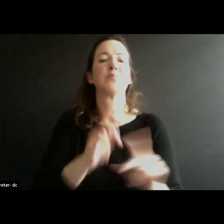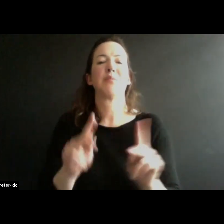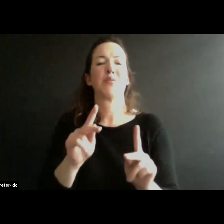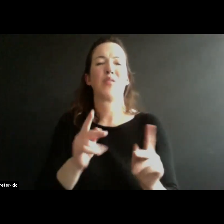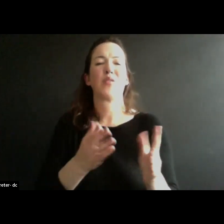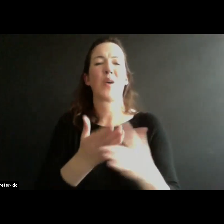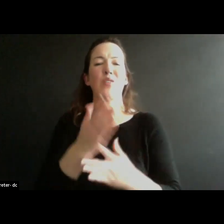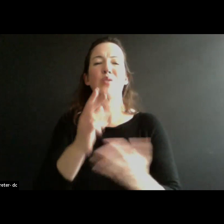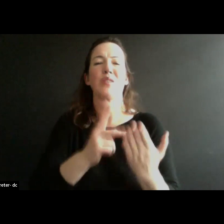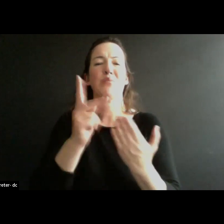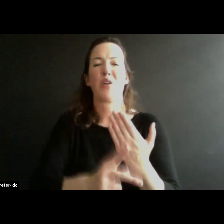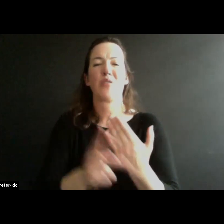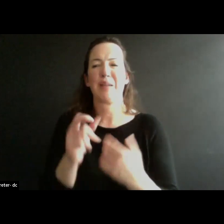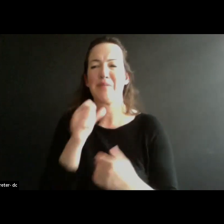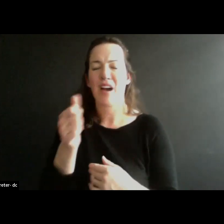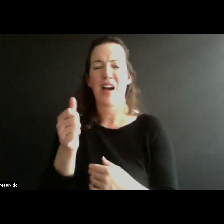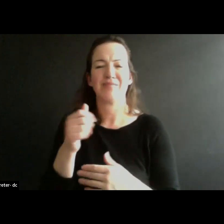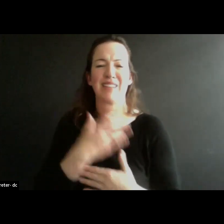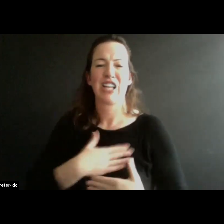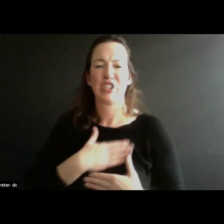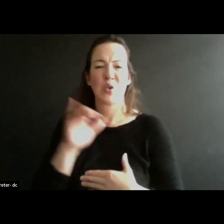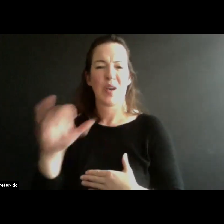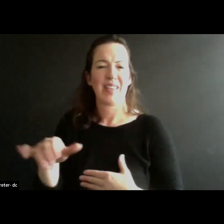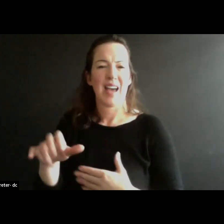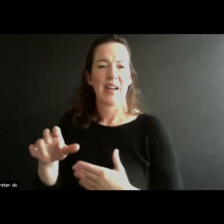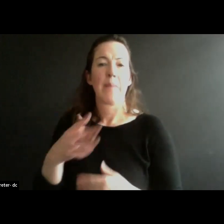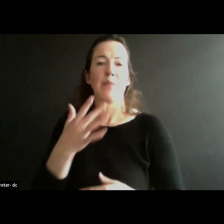that that was an efficient way of spending their time? They rather take the two-hour